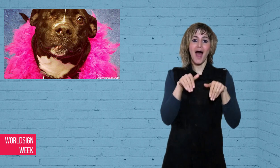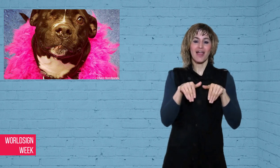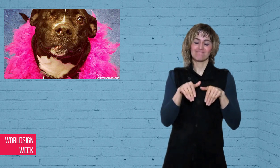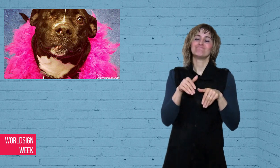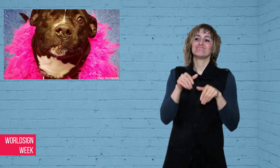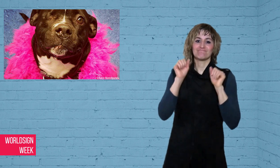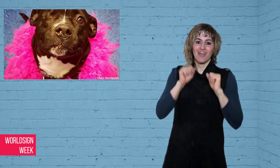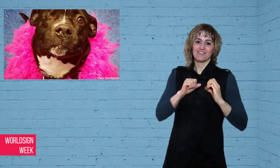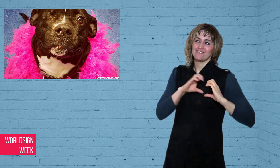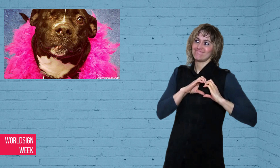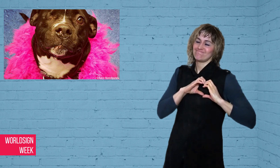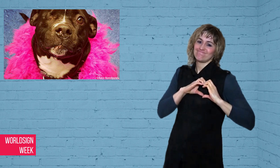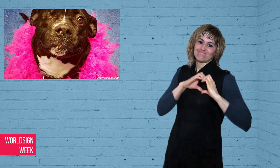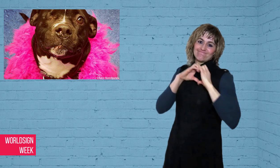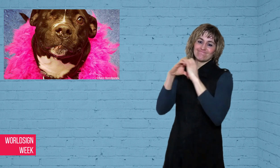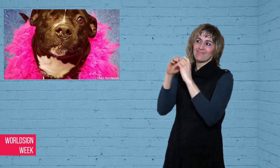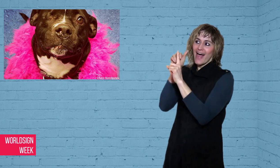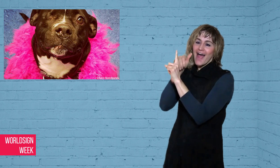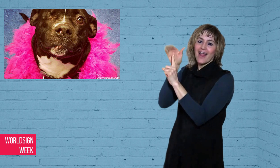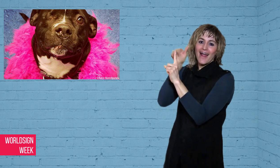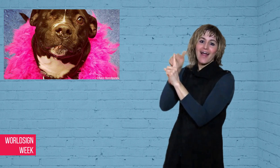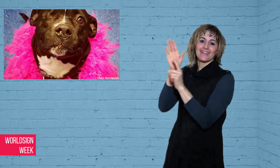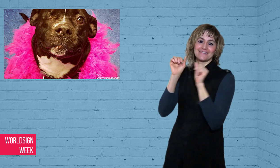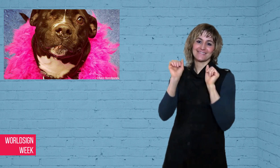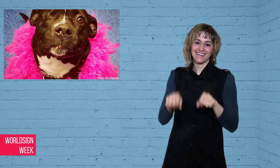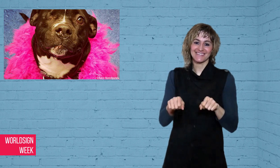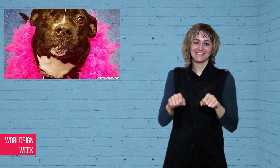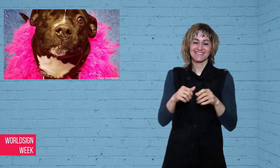an owner to love.